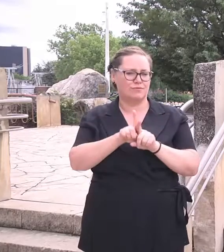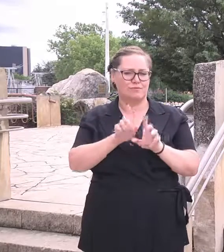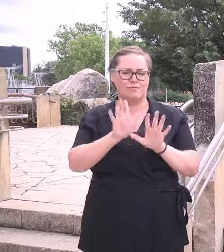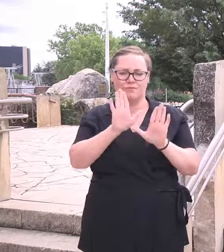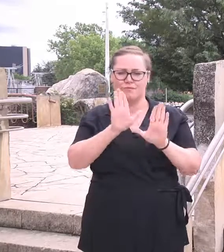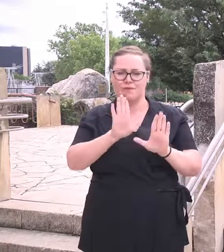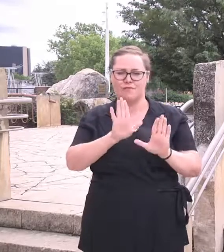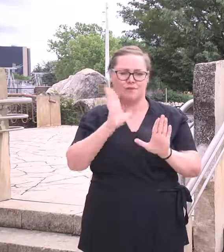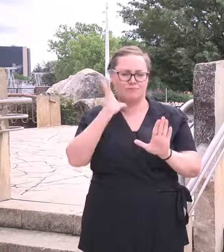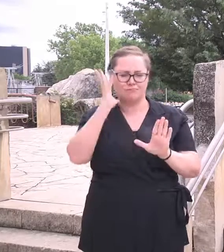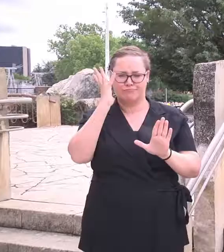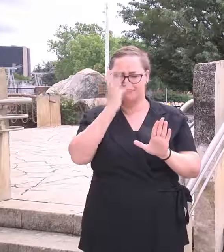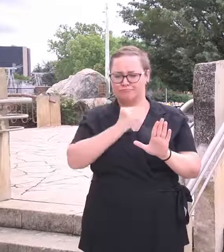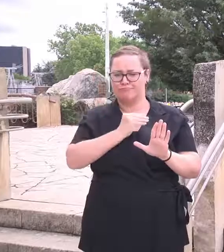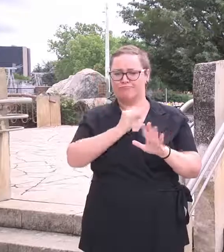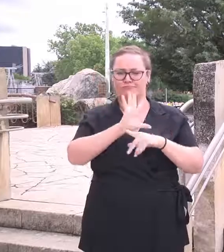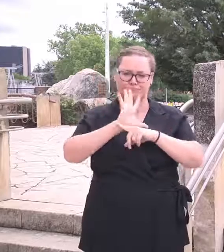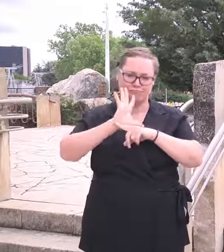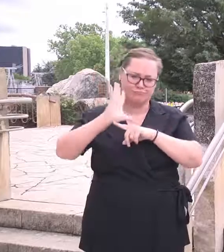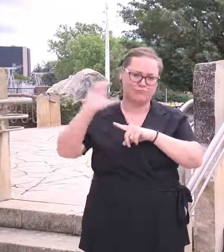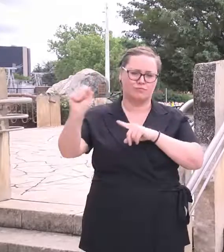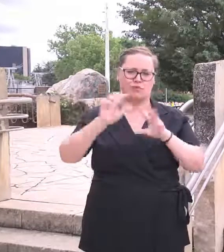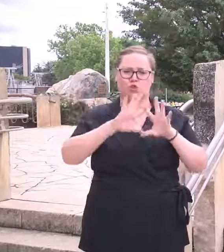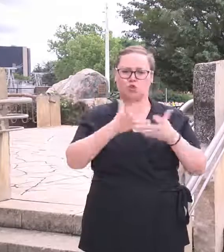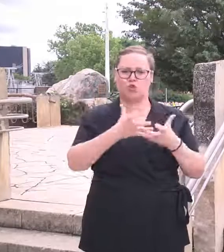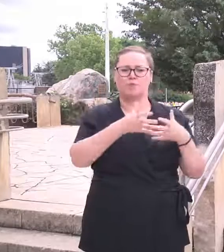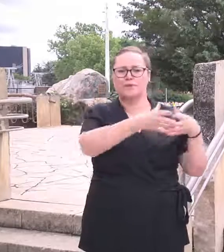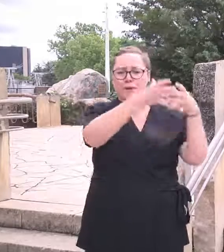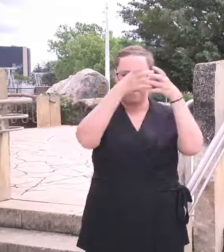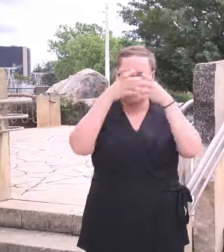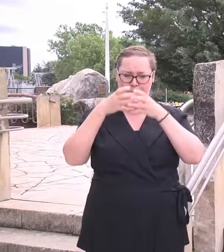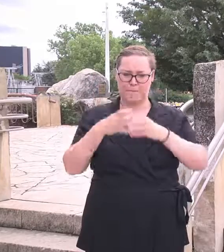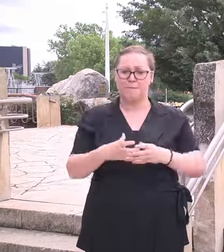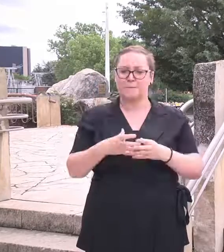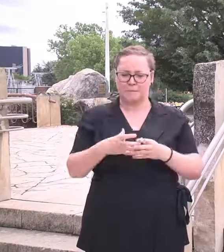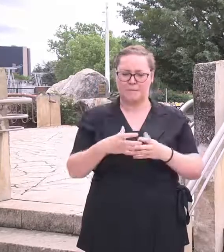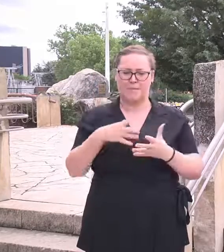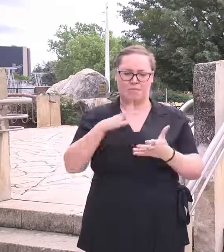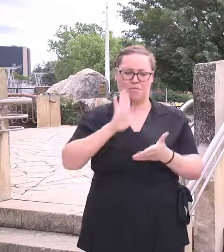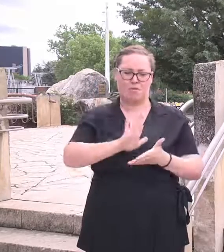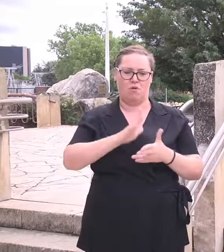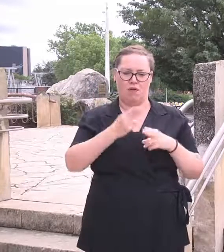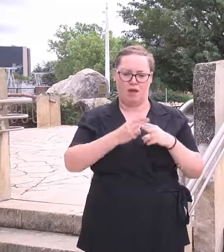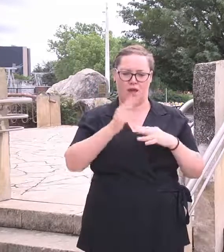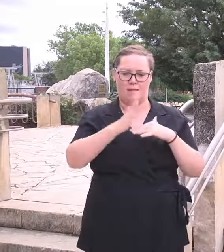headlining group that's coming in for this uh for this event uh their name is indigenous Enterprise